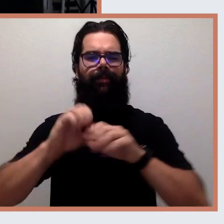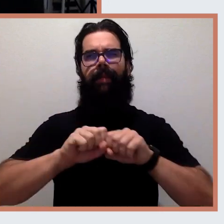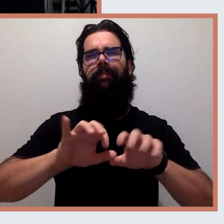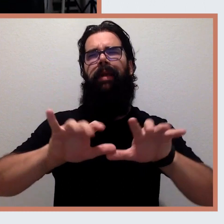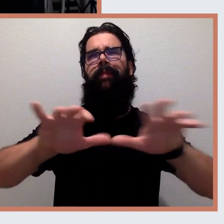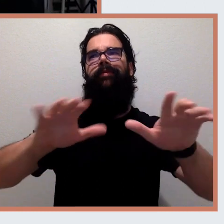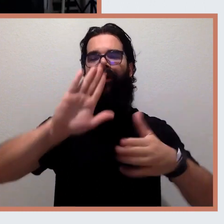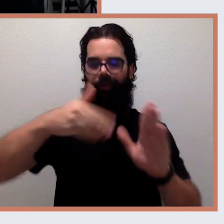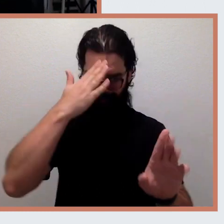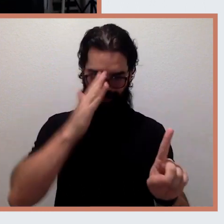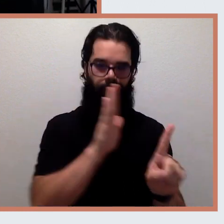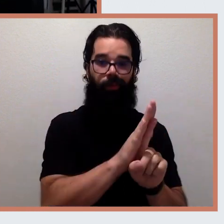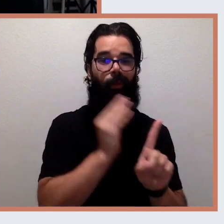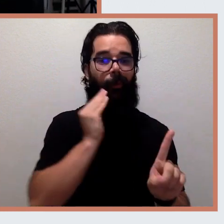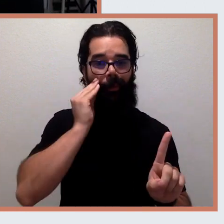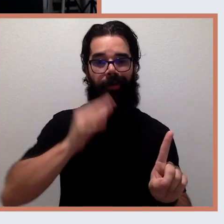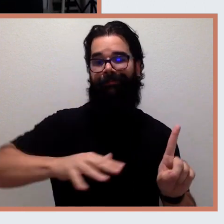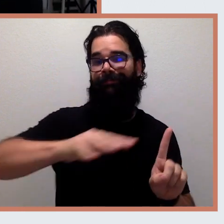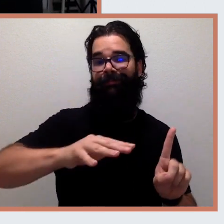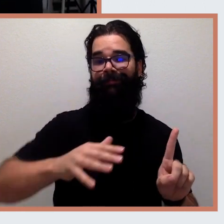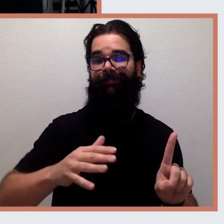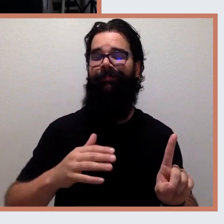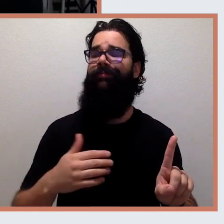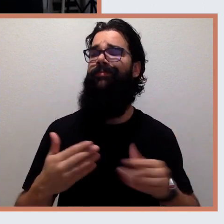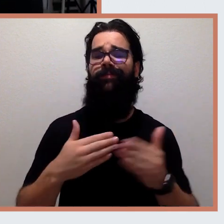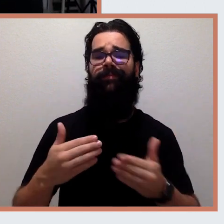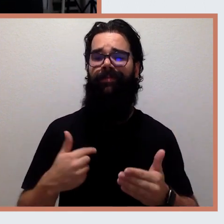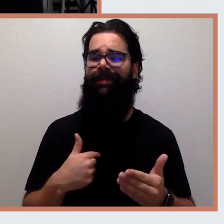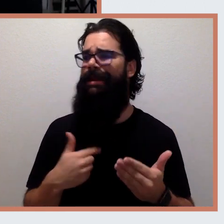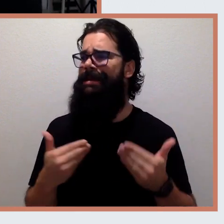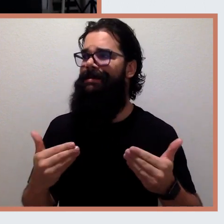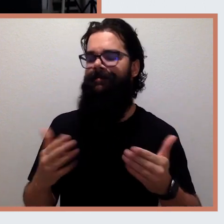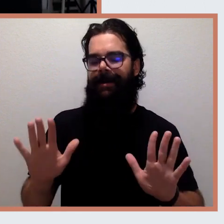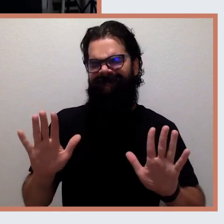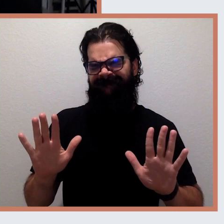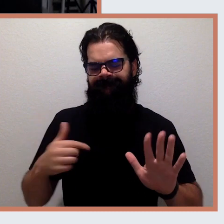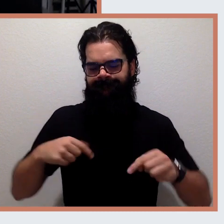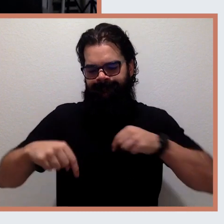and his story for what he's done for this country and for this world can be told,